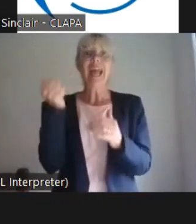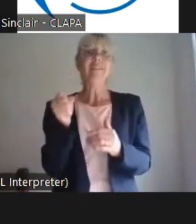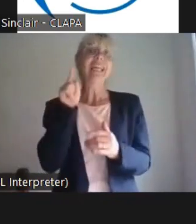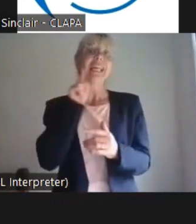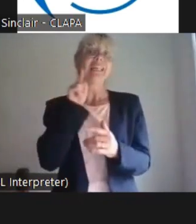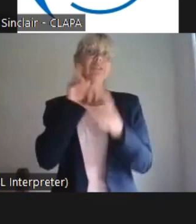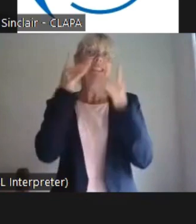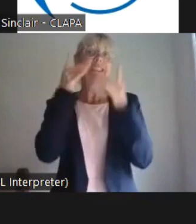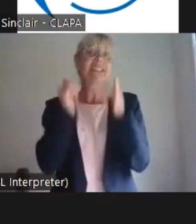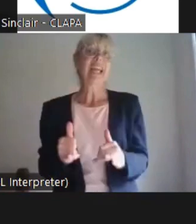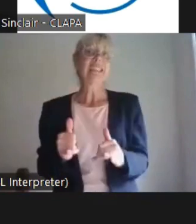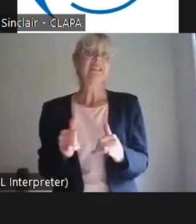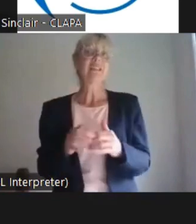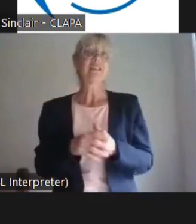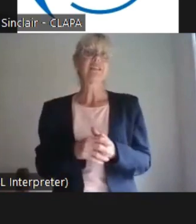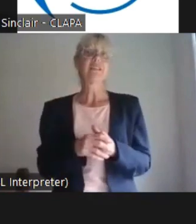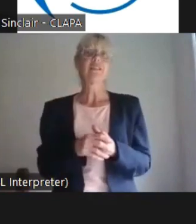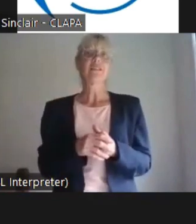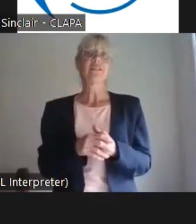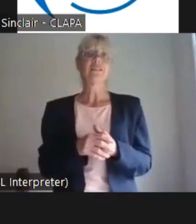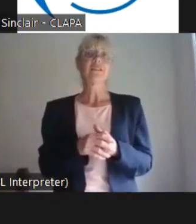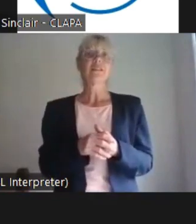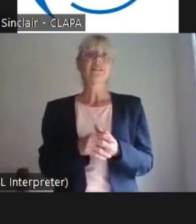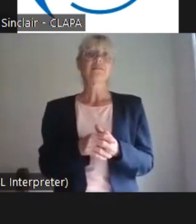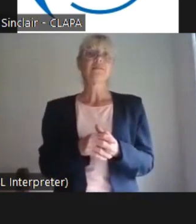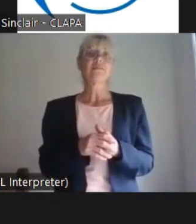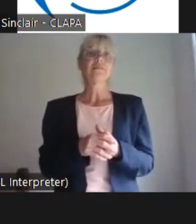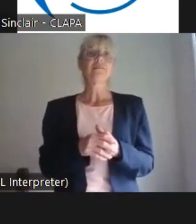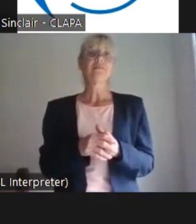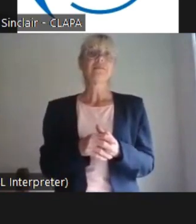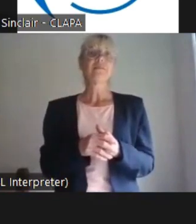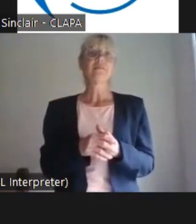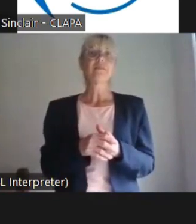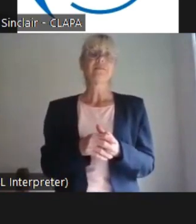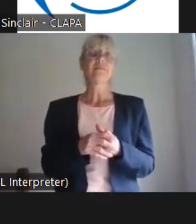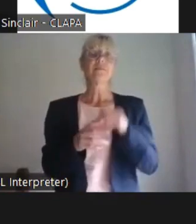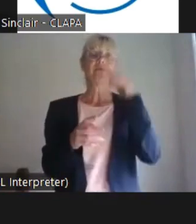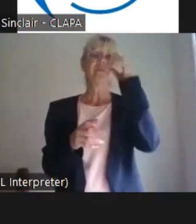um but sort of generally um the things to look out for is if you're having to repeat yourself